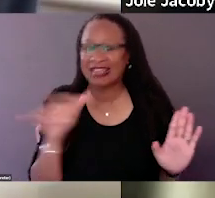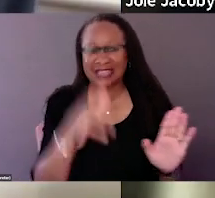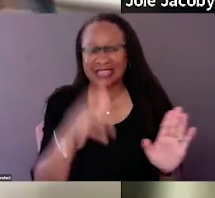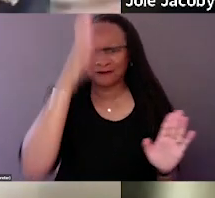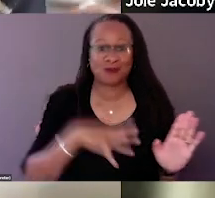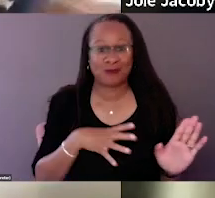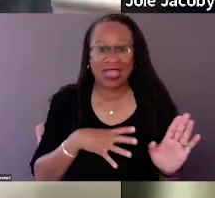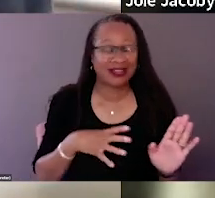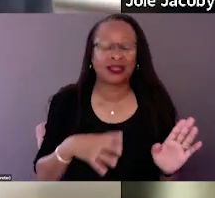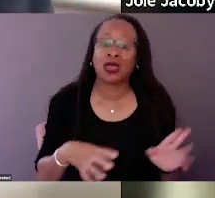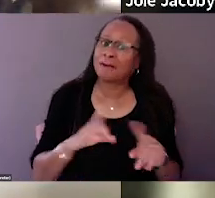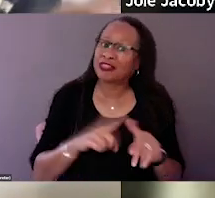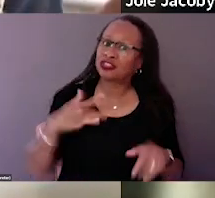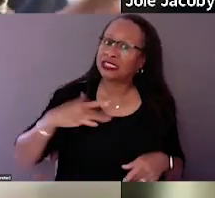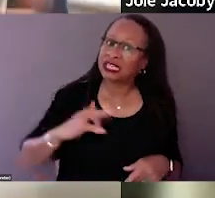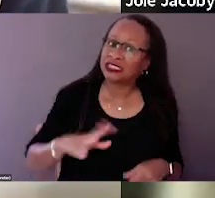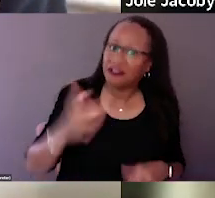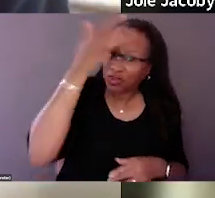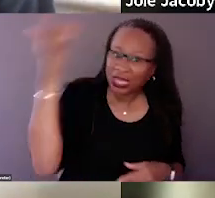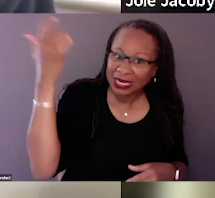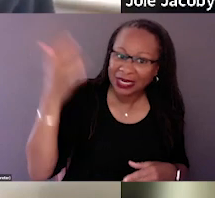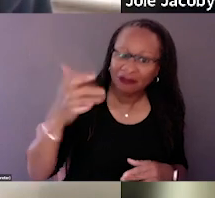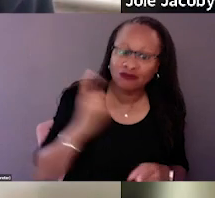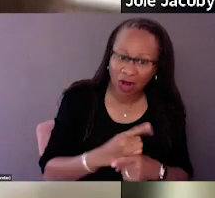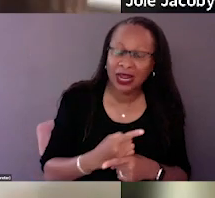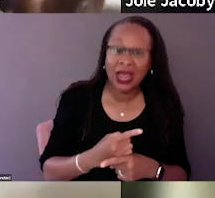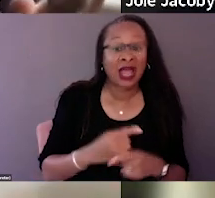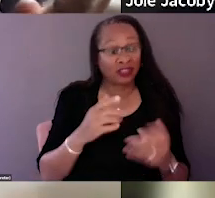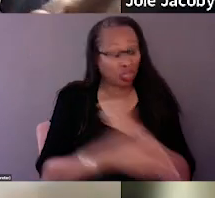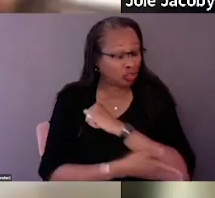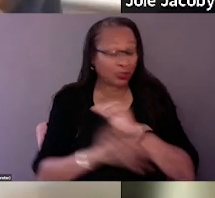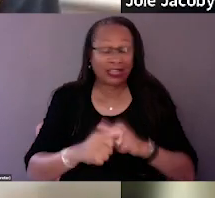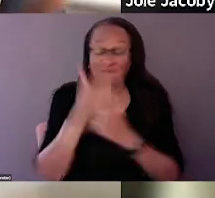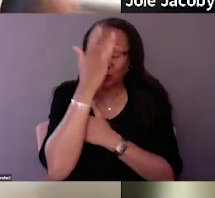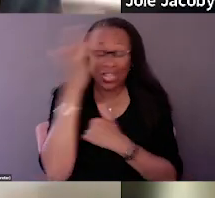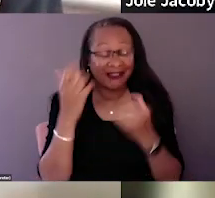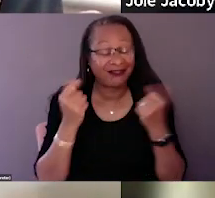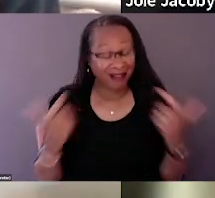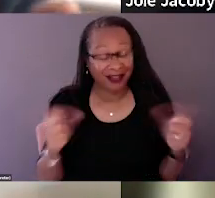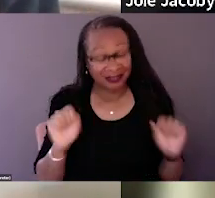which the country certainly can forget a lot, but I feel like this is a good reminder